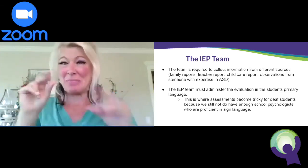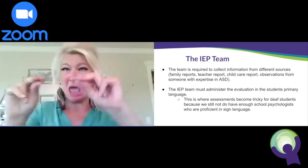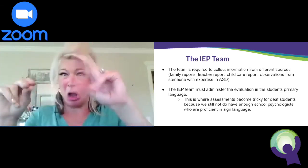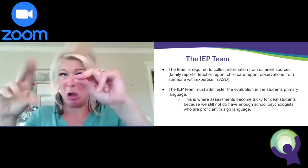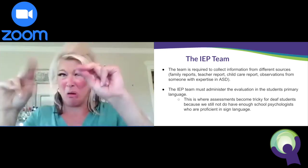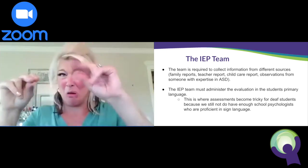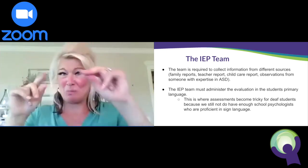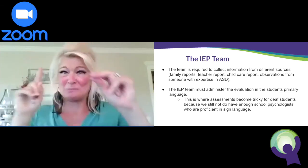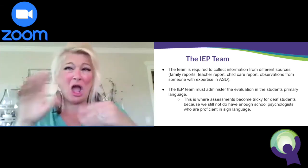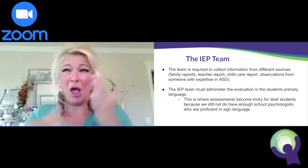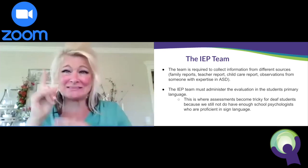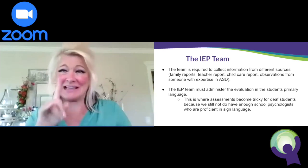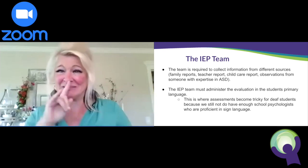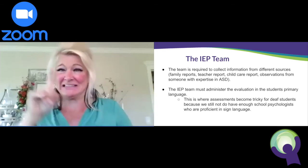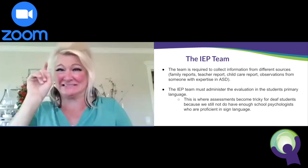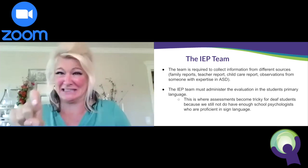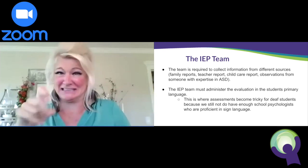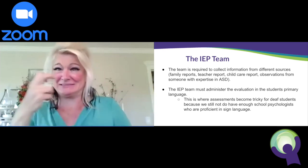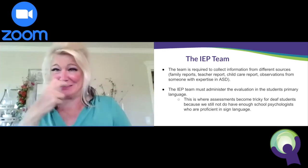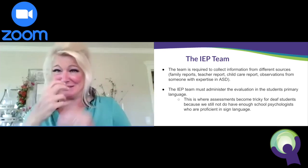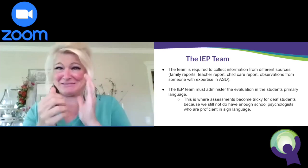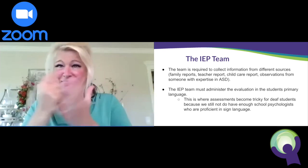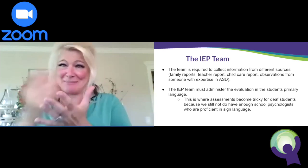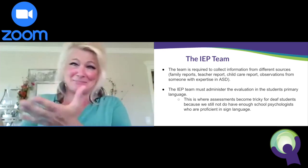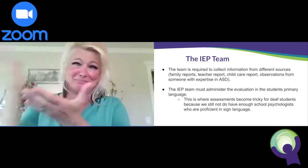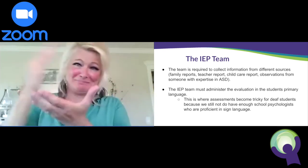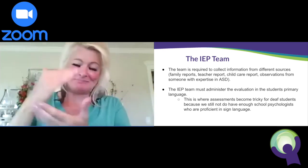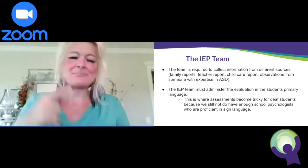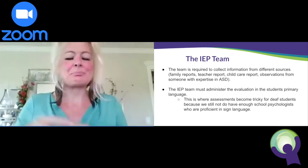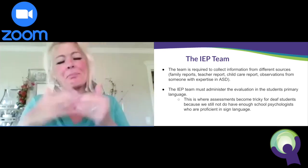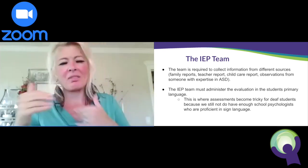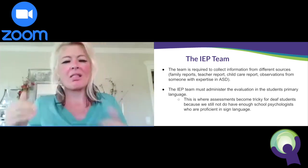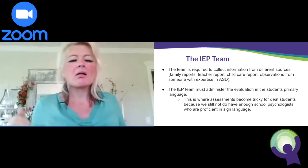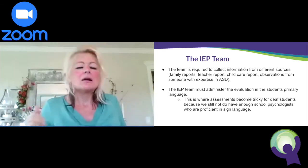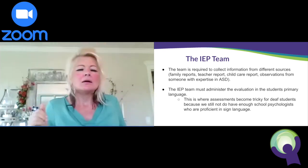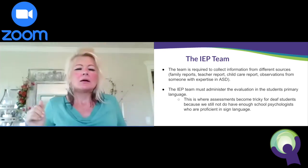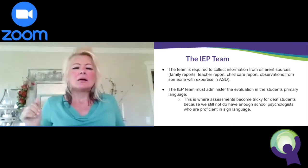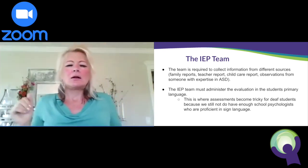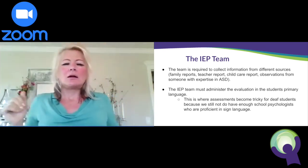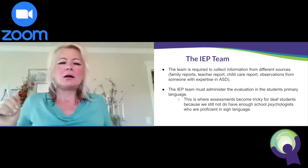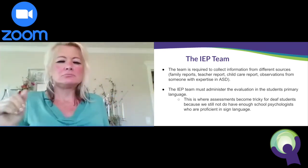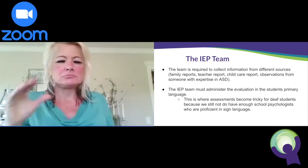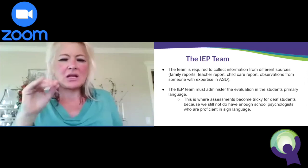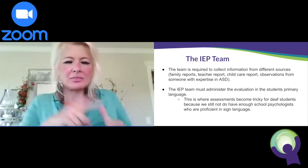say things, it's looking at the language in itself. All deaf students, I think, need to have a